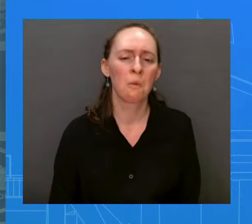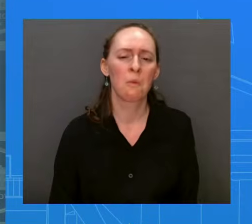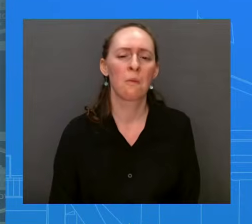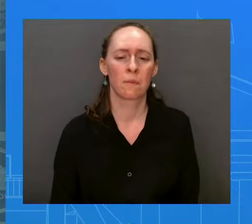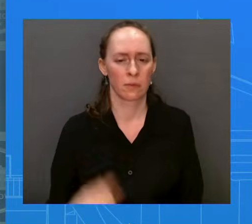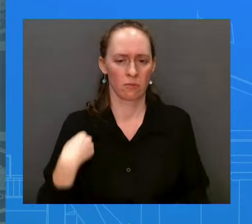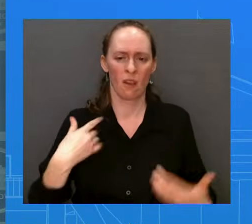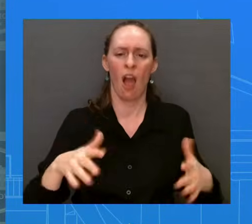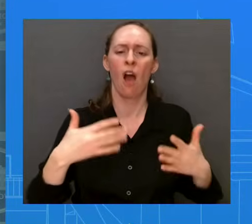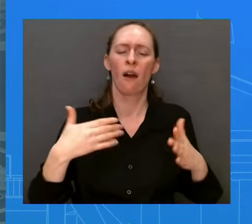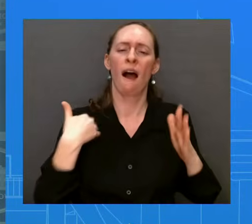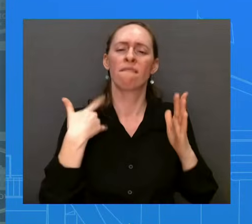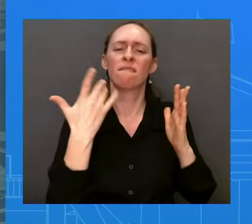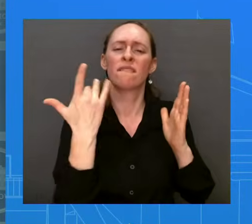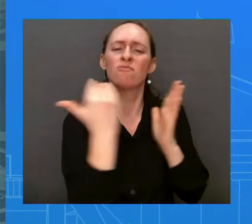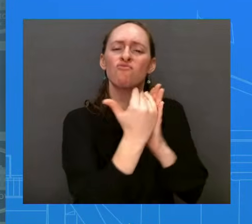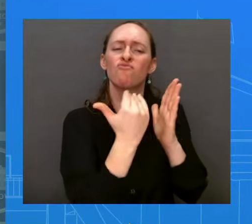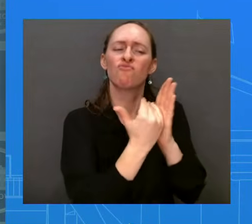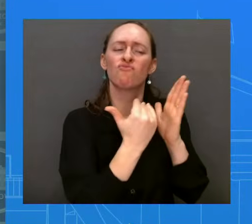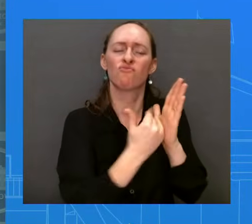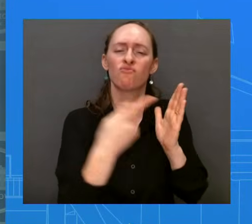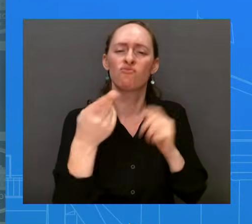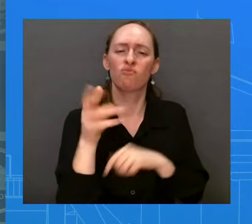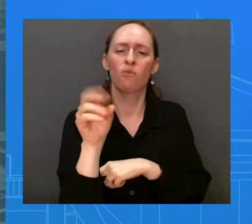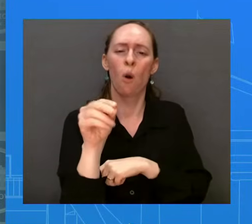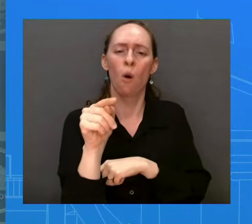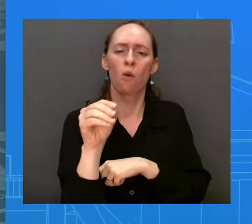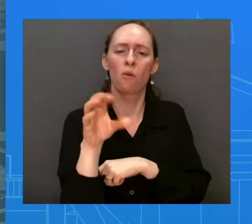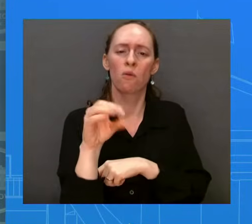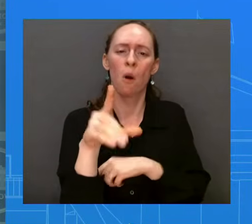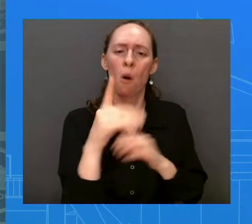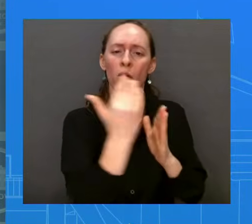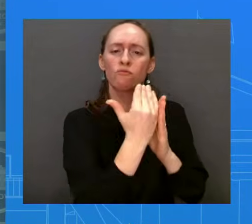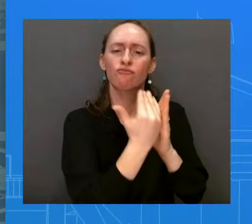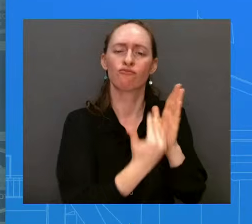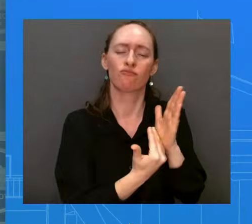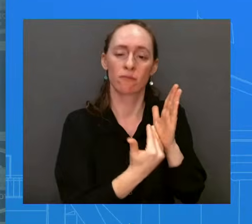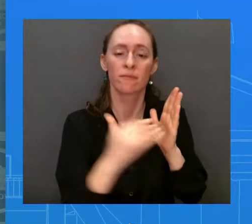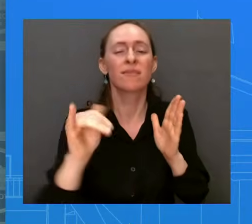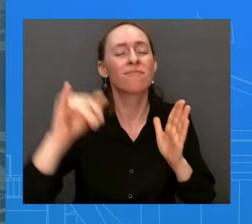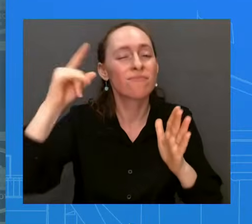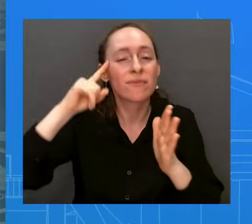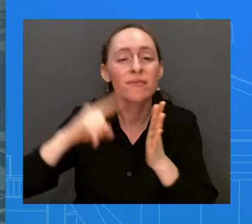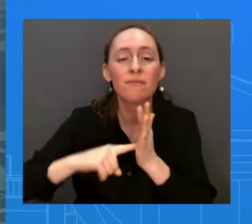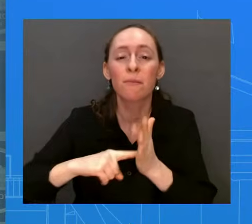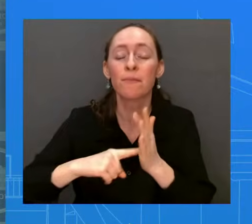Like in the Open Skies Treaty with Russia, for instance: When all that is scheduled and laid out,